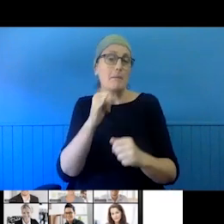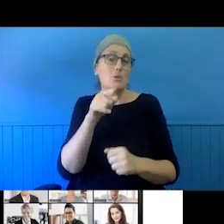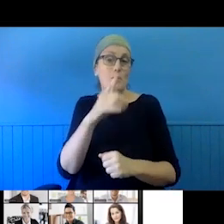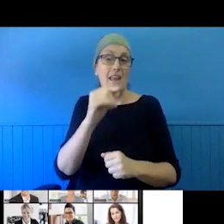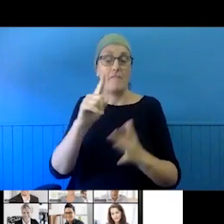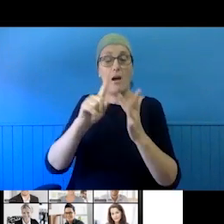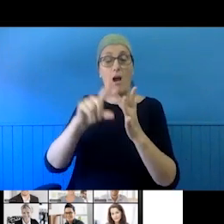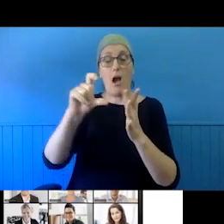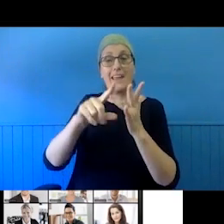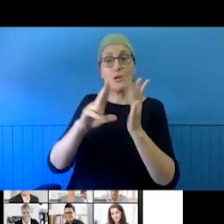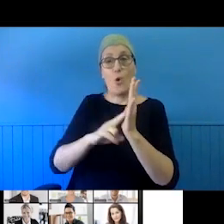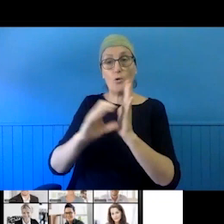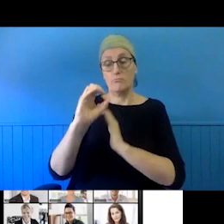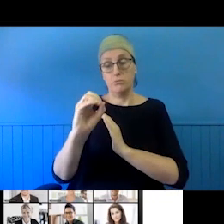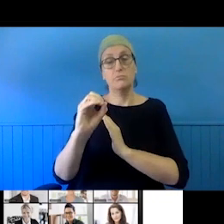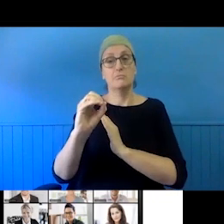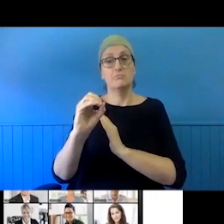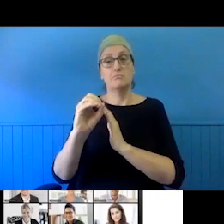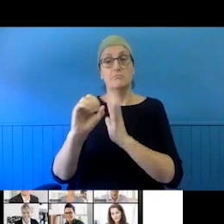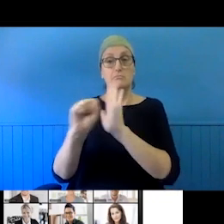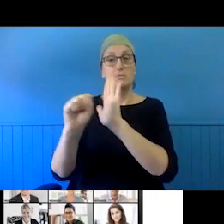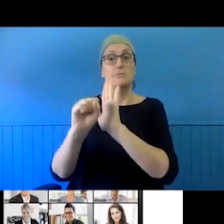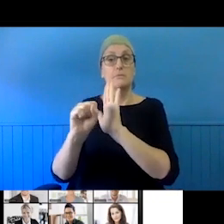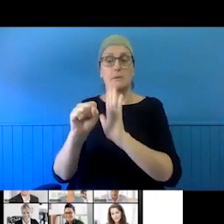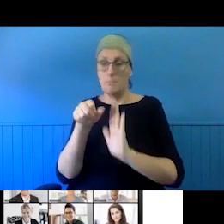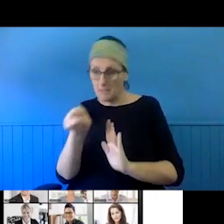answer your questions because I know you're a paying subscriber to my